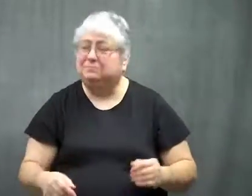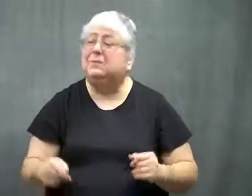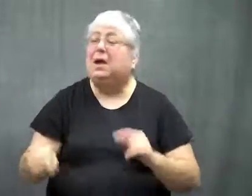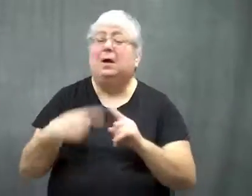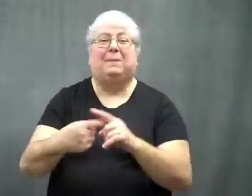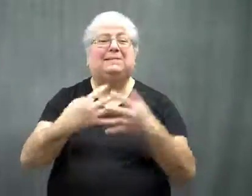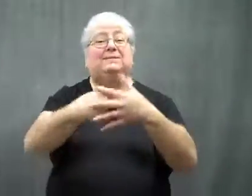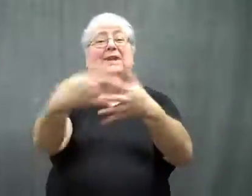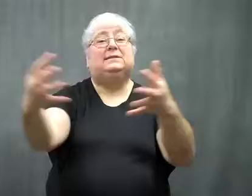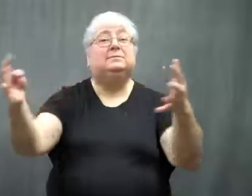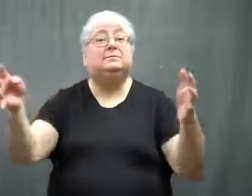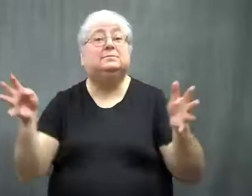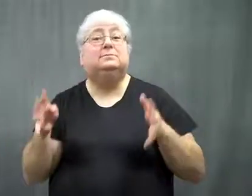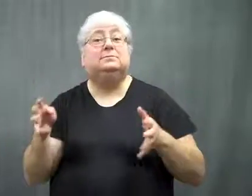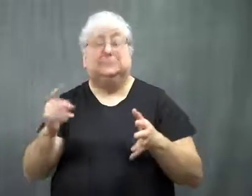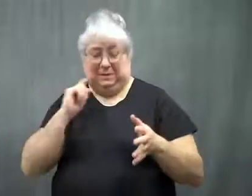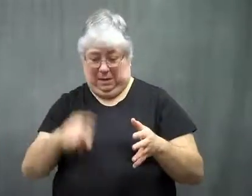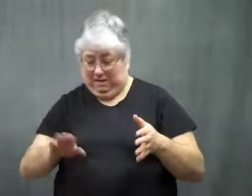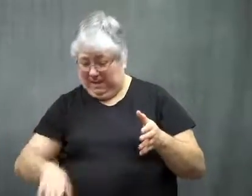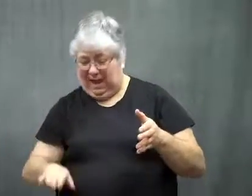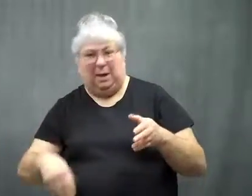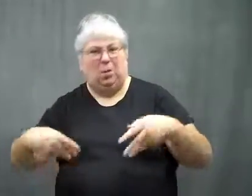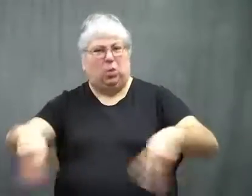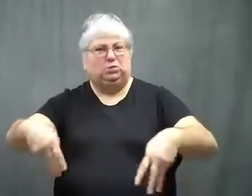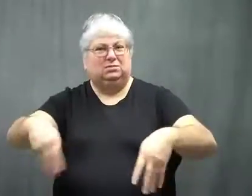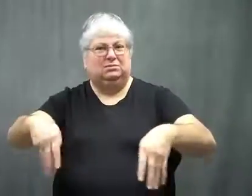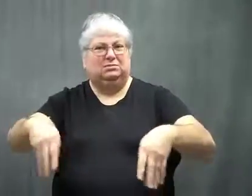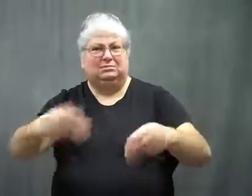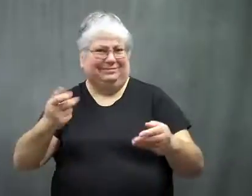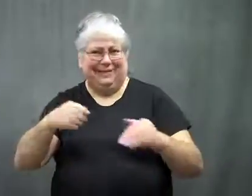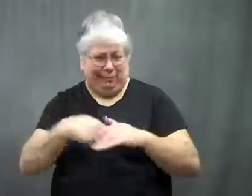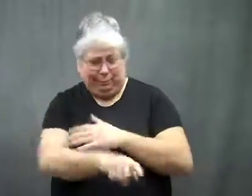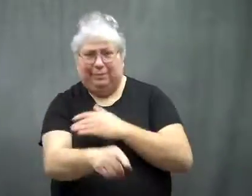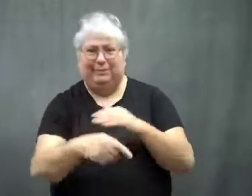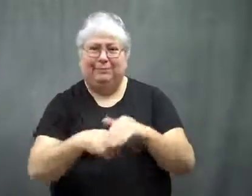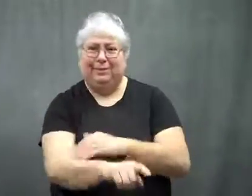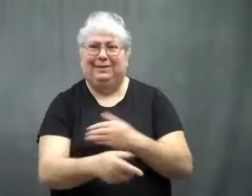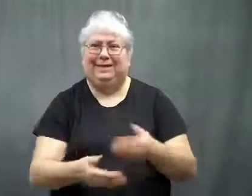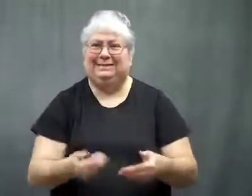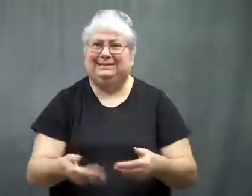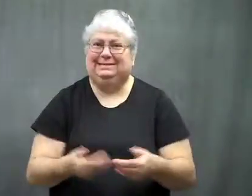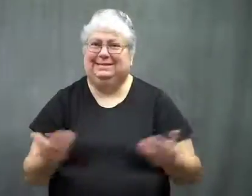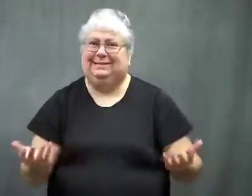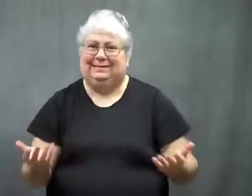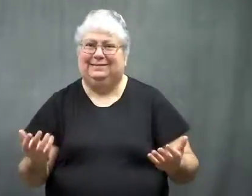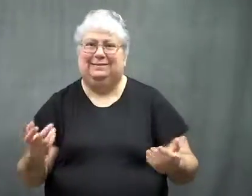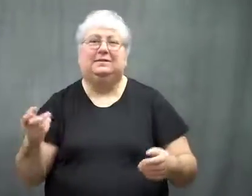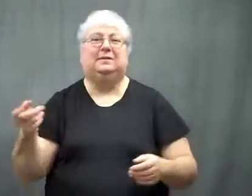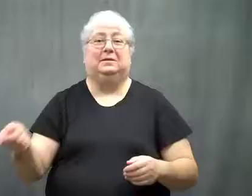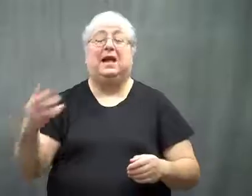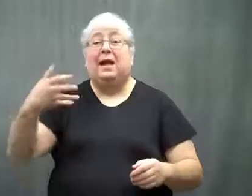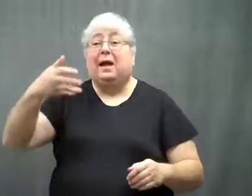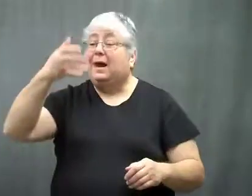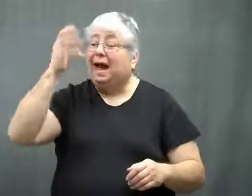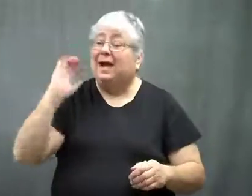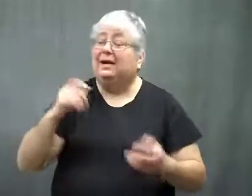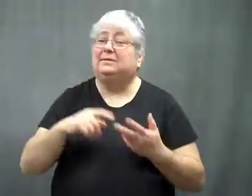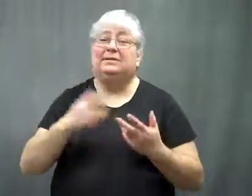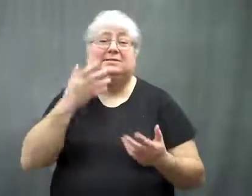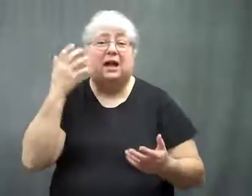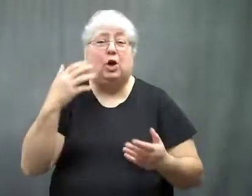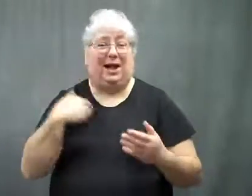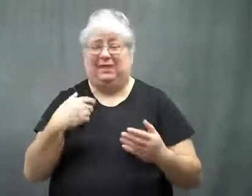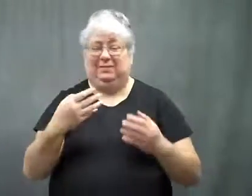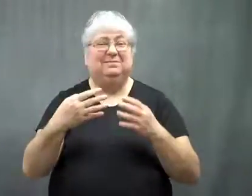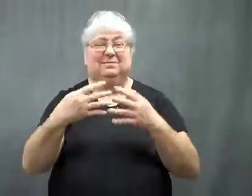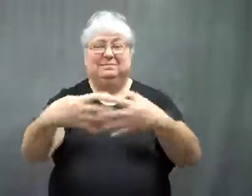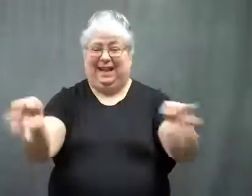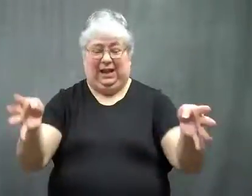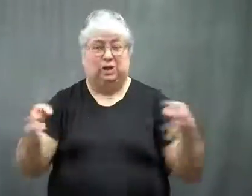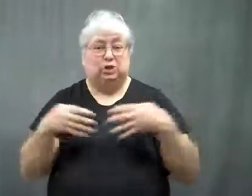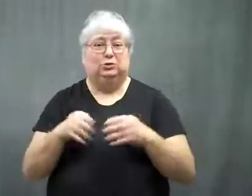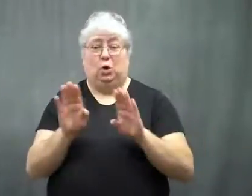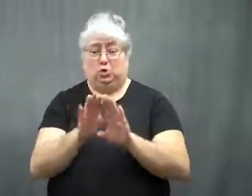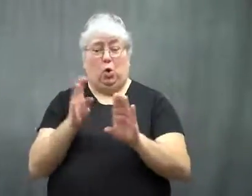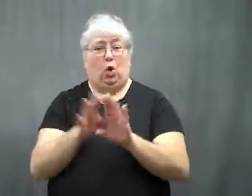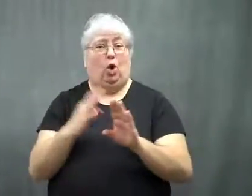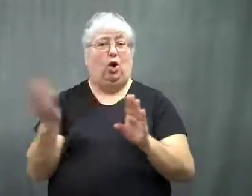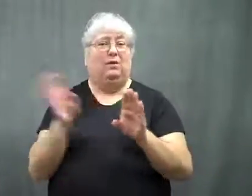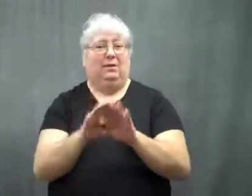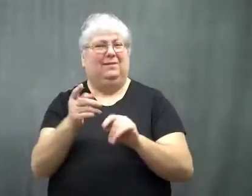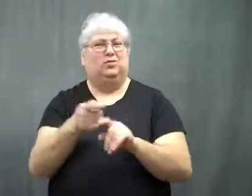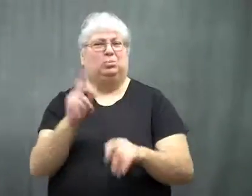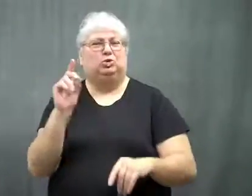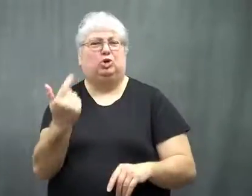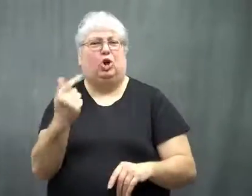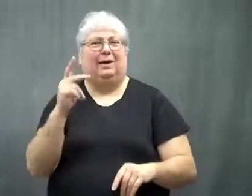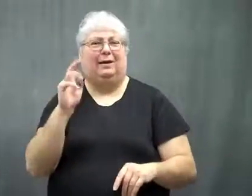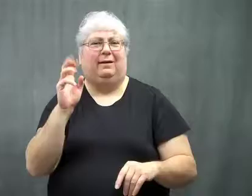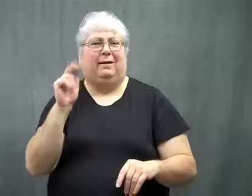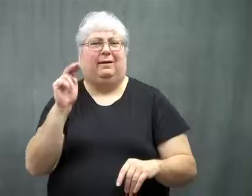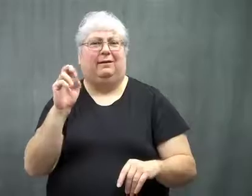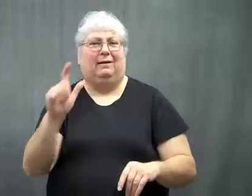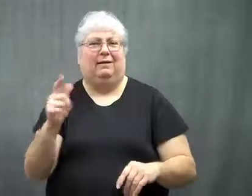The bottoms of the fences were unsecured, so animals could escape.